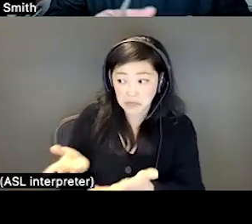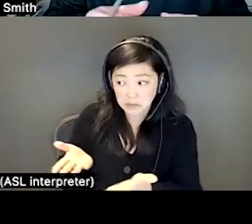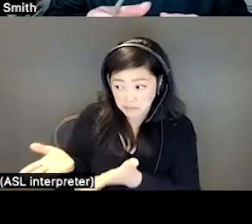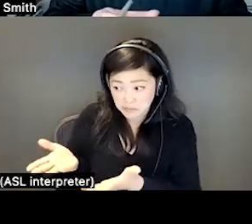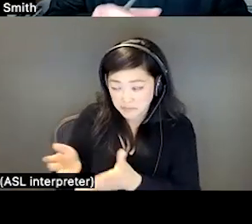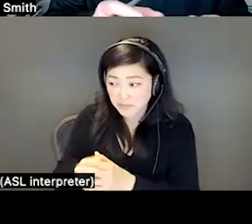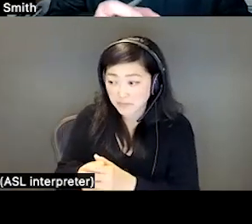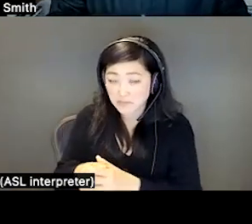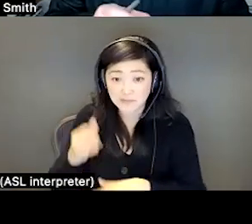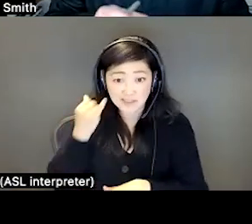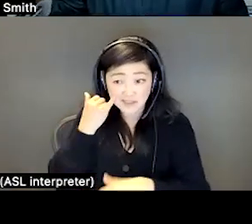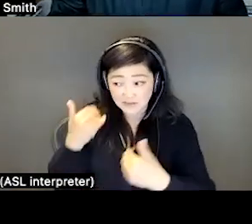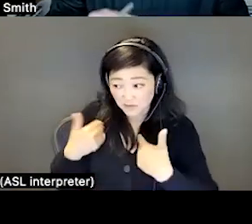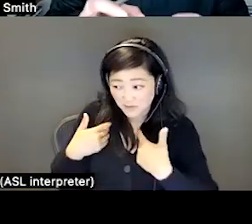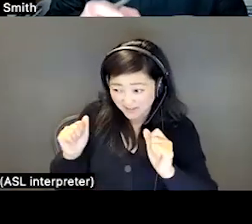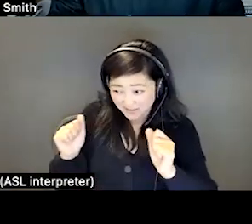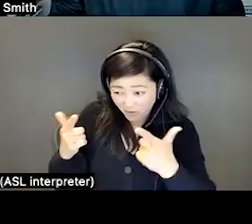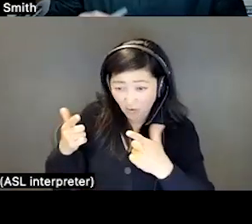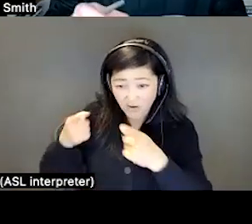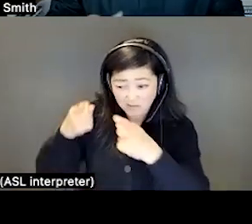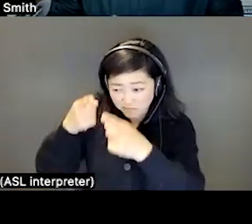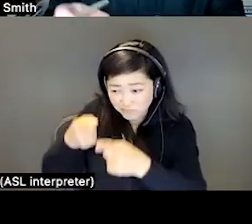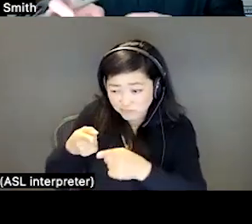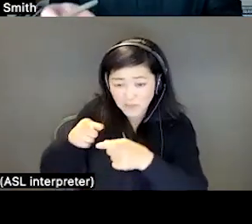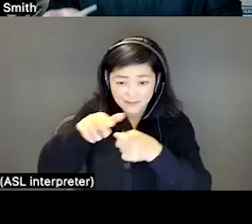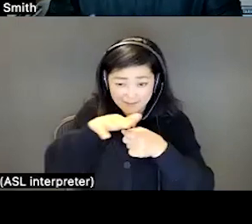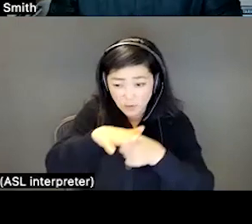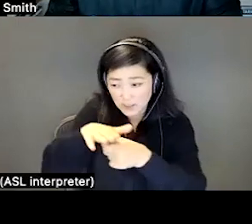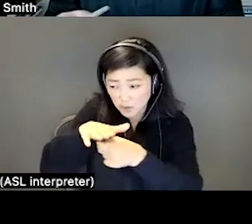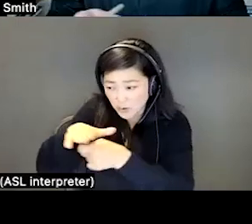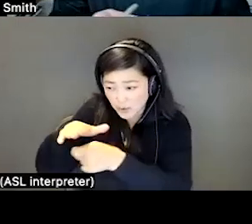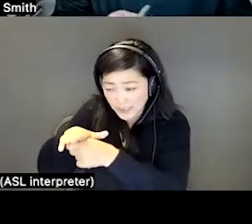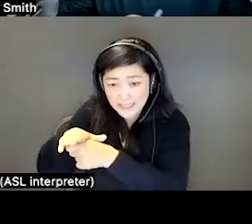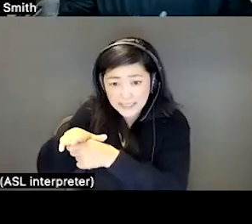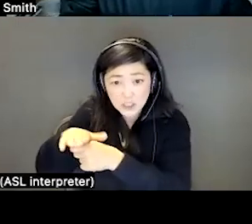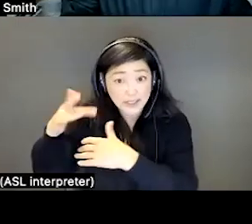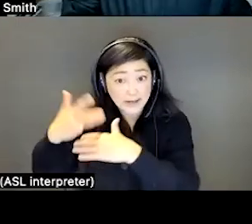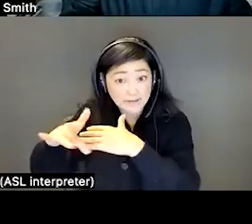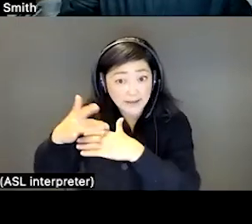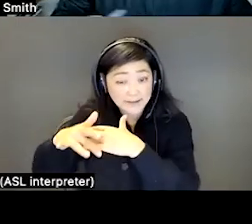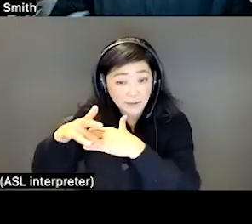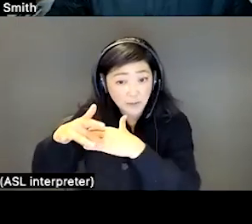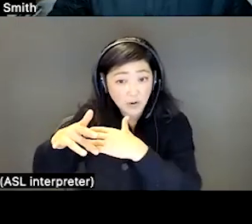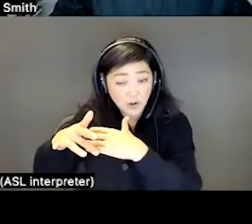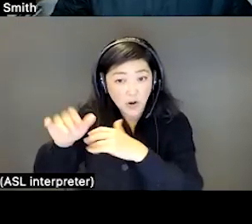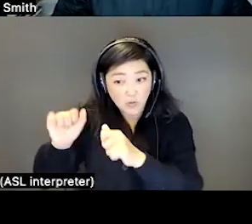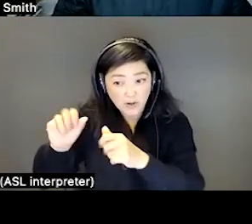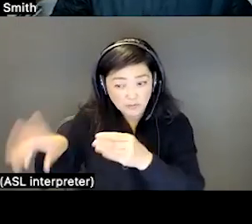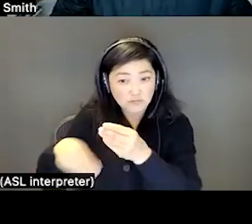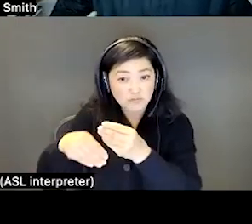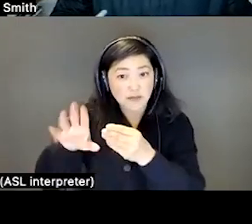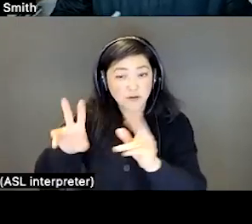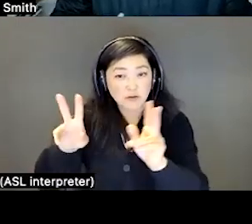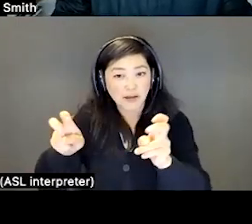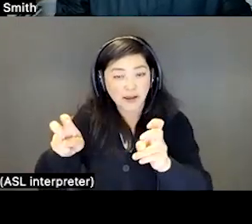the very specific location qualifiers available, we could even put their titles onto a map so